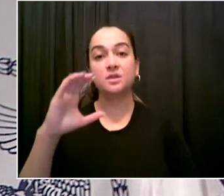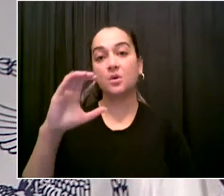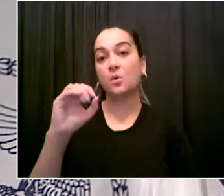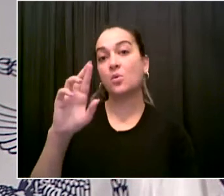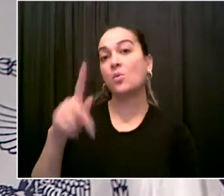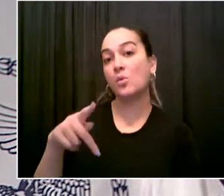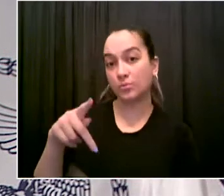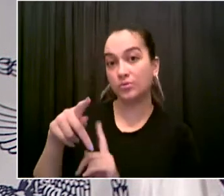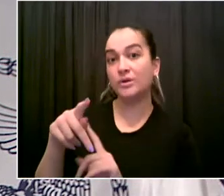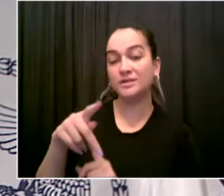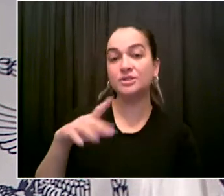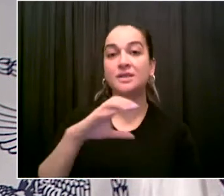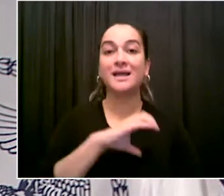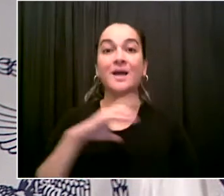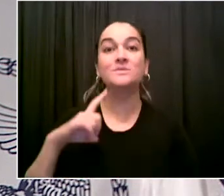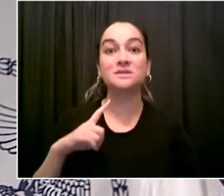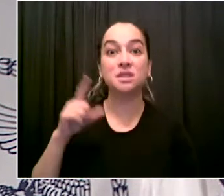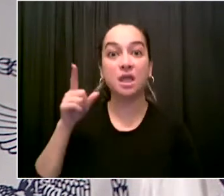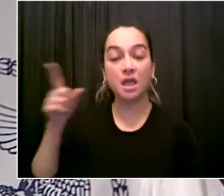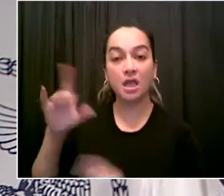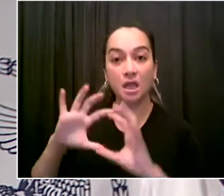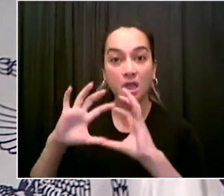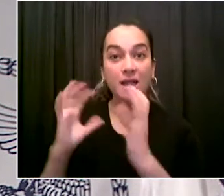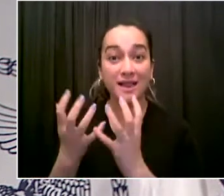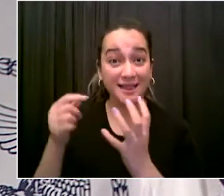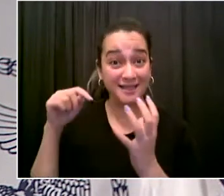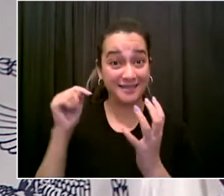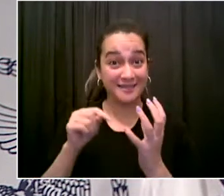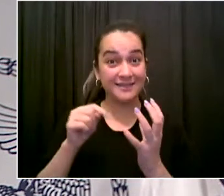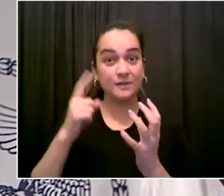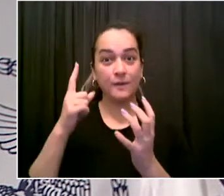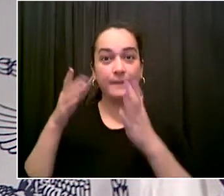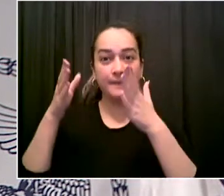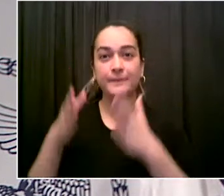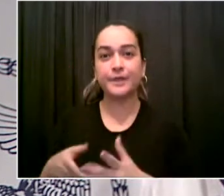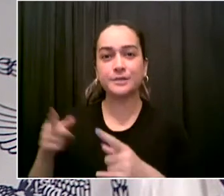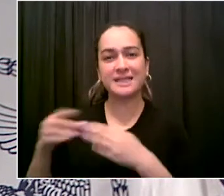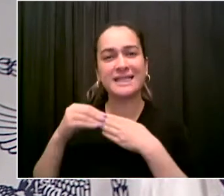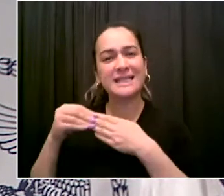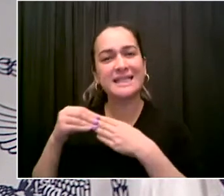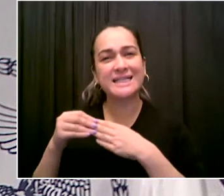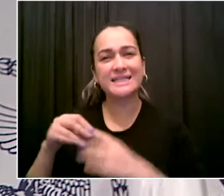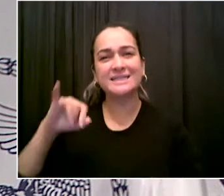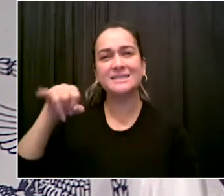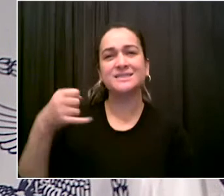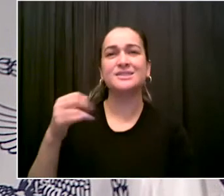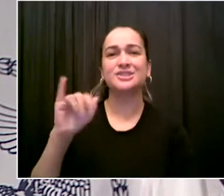YEARS, CORPORATION CELJIM JOHNSON. JIM IS GOING TO MOVE ON TO TAKE ON AN EXCITING